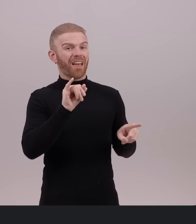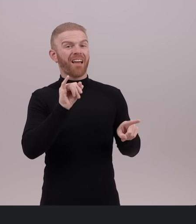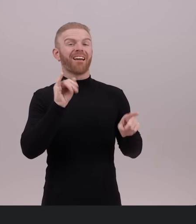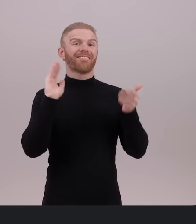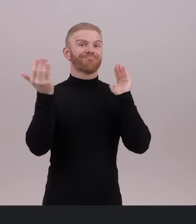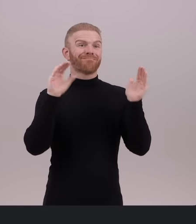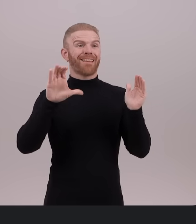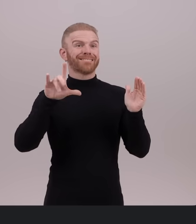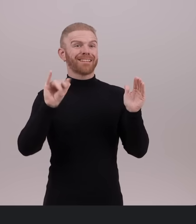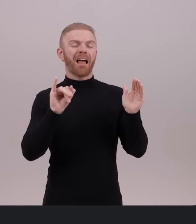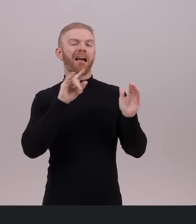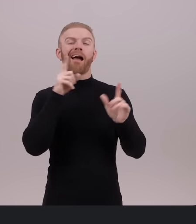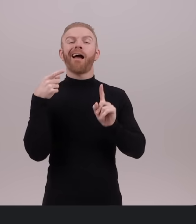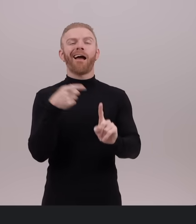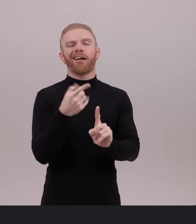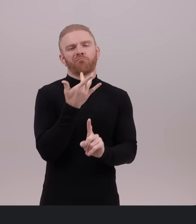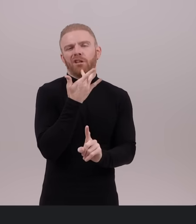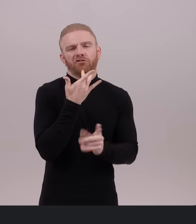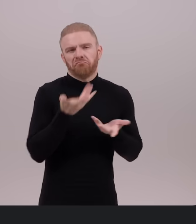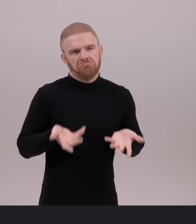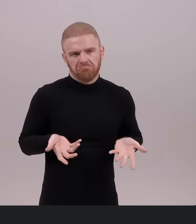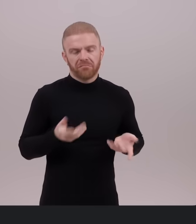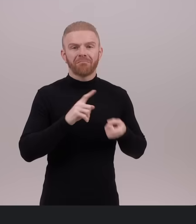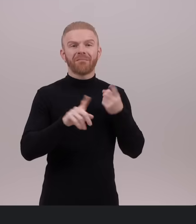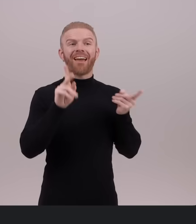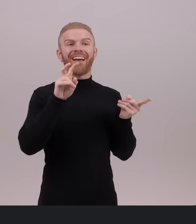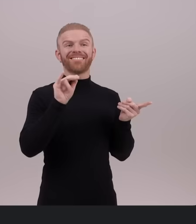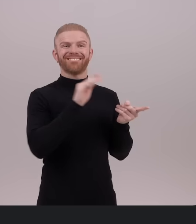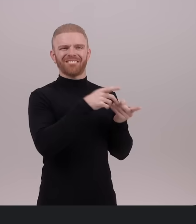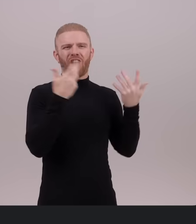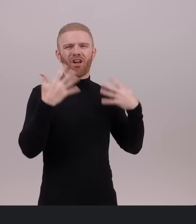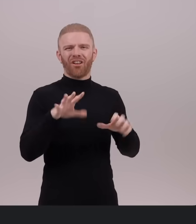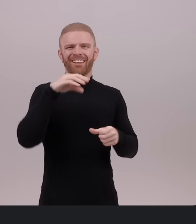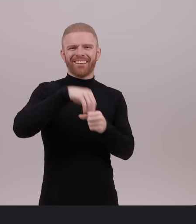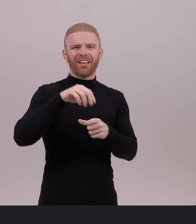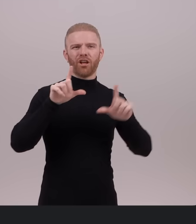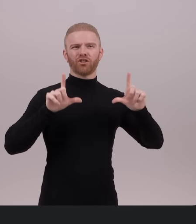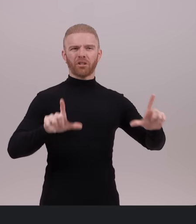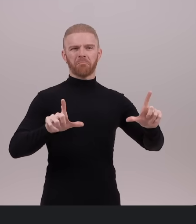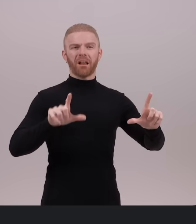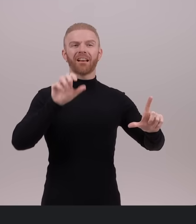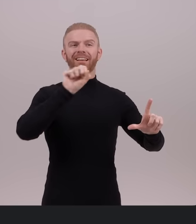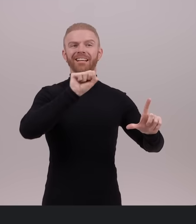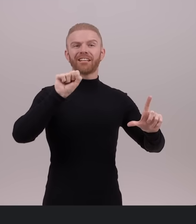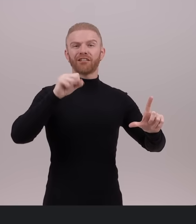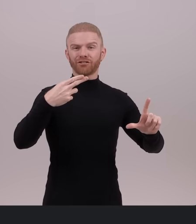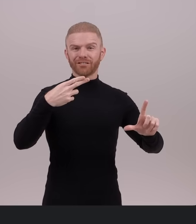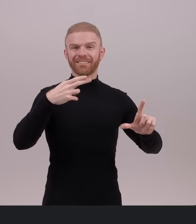a preference, but Kevin is already in the terminal, SSH'ed into a machine, the CLI is perfect.